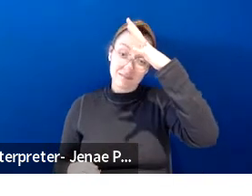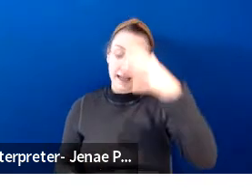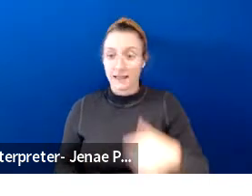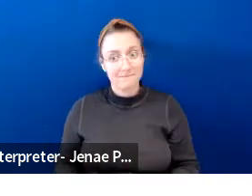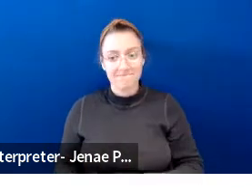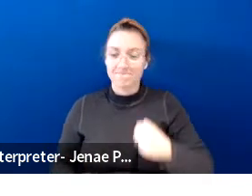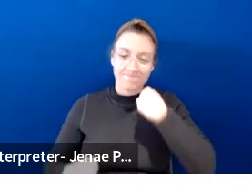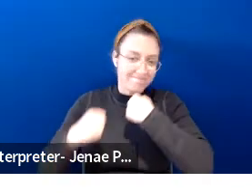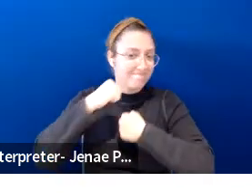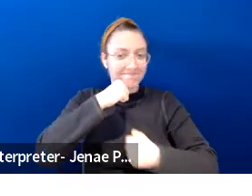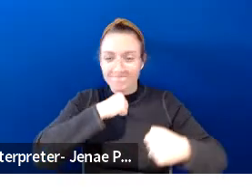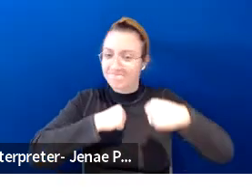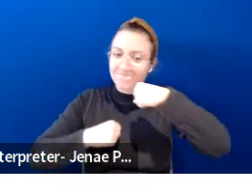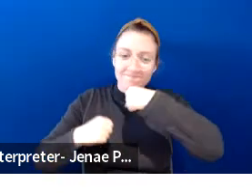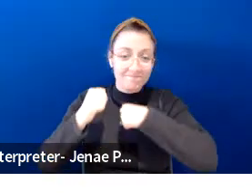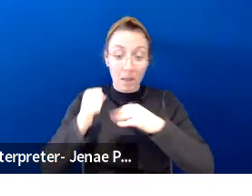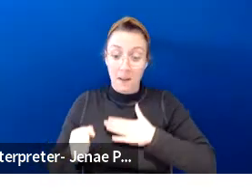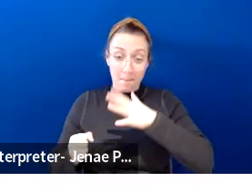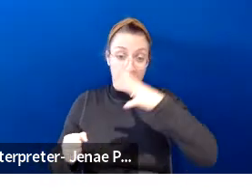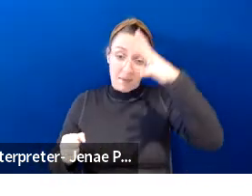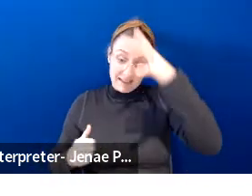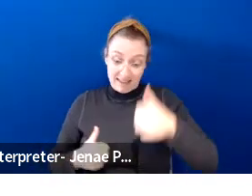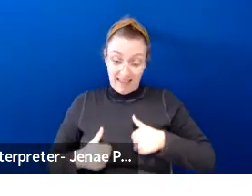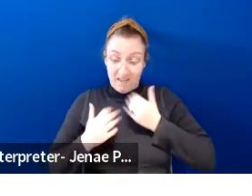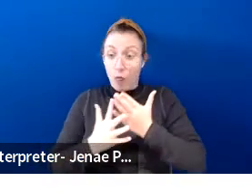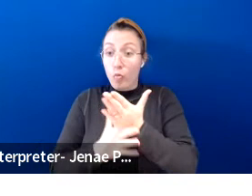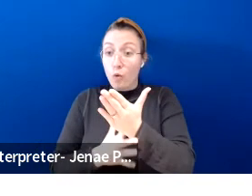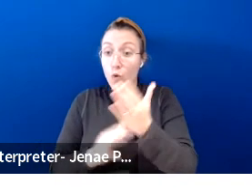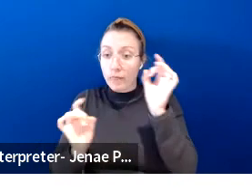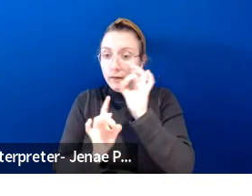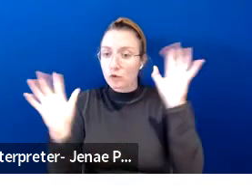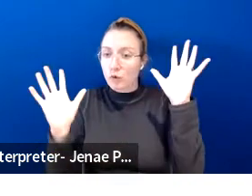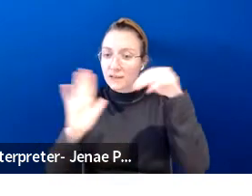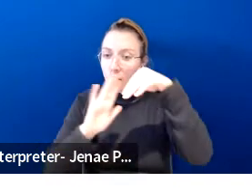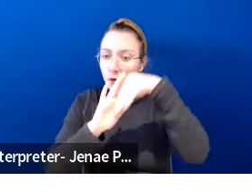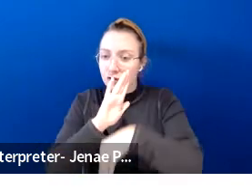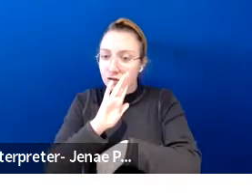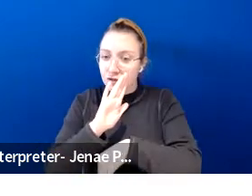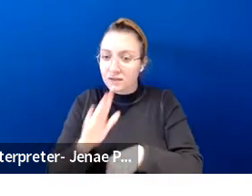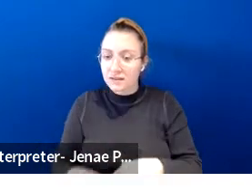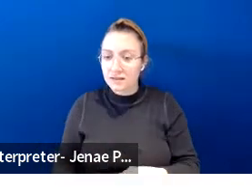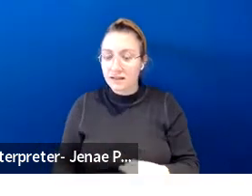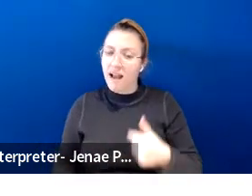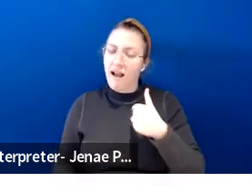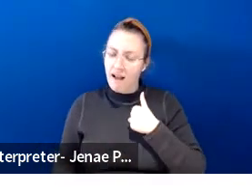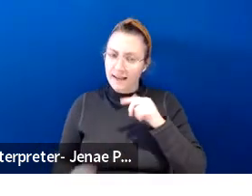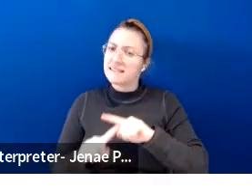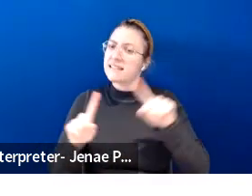My parents lived through the Depression. I was 40, my mother was 45 when I was born. So I had a different perspective than a lot of my friends growing up.